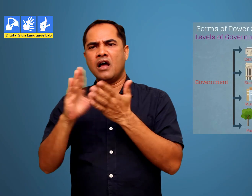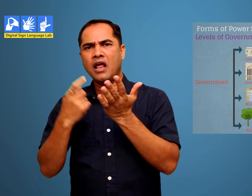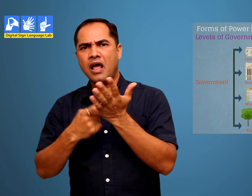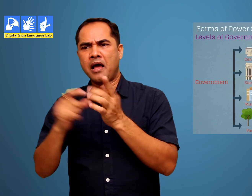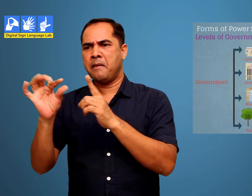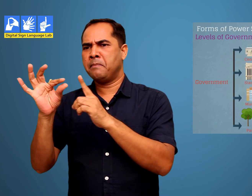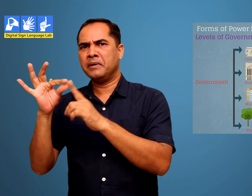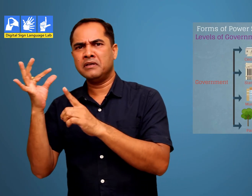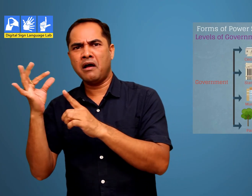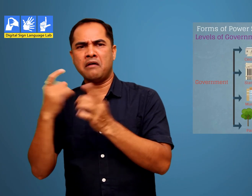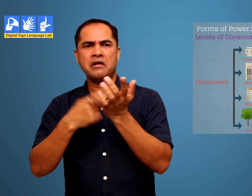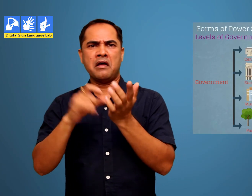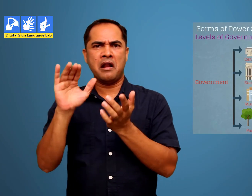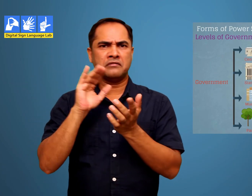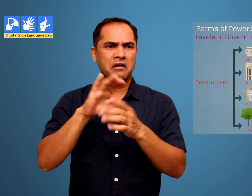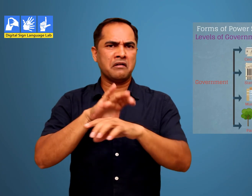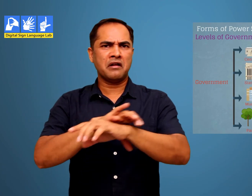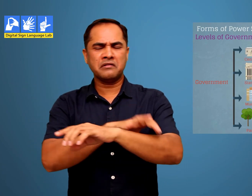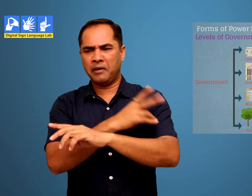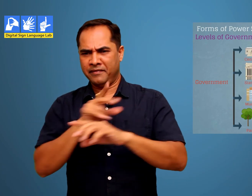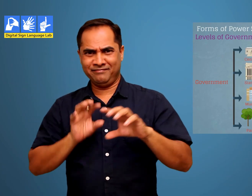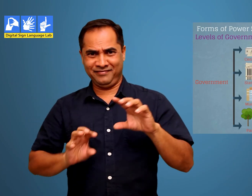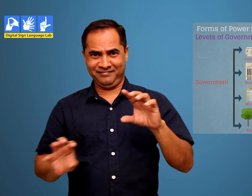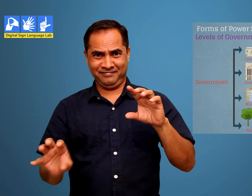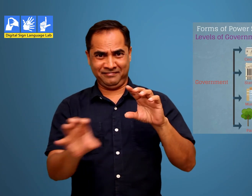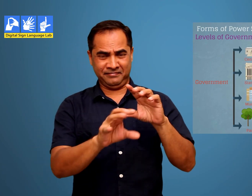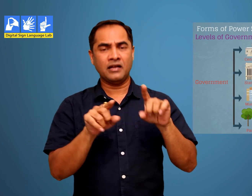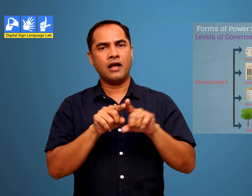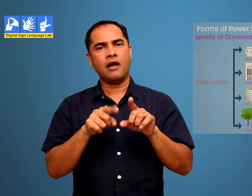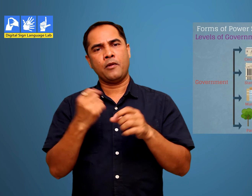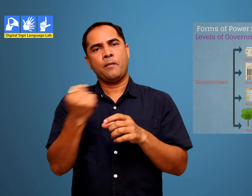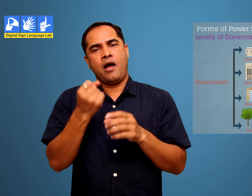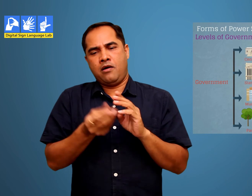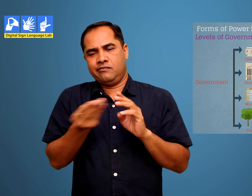Rajasthan and different state governments and power is distributed at